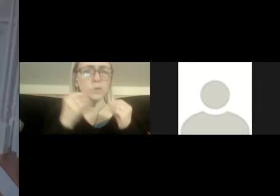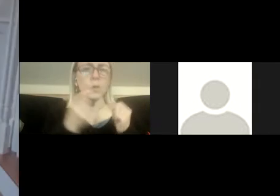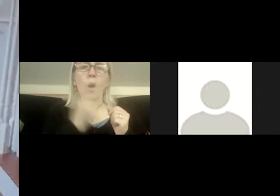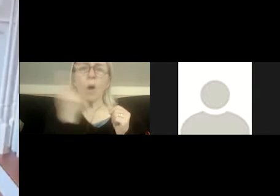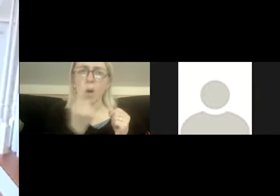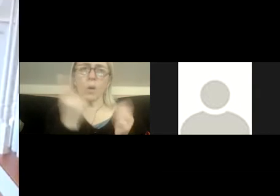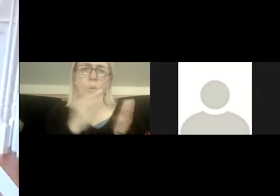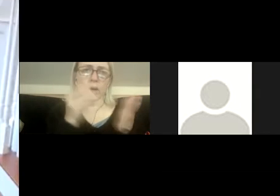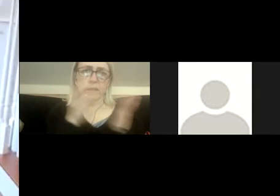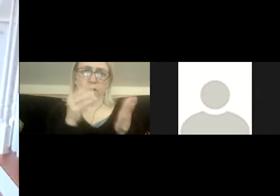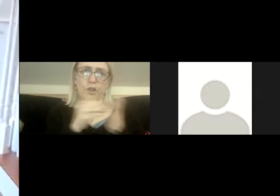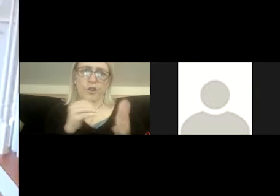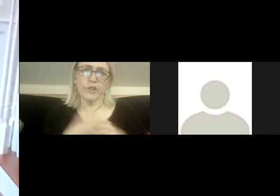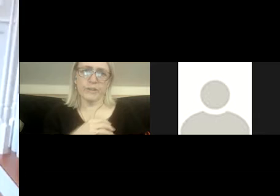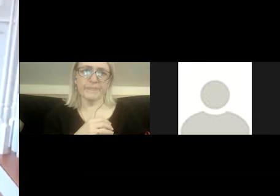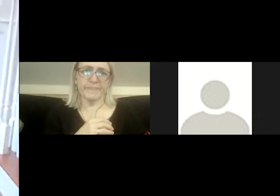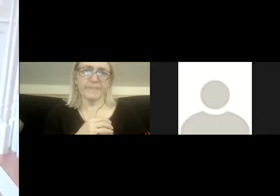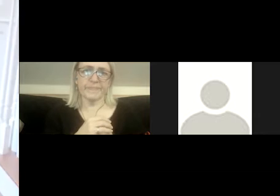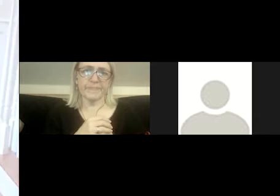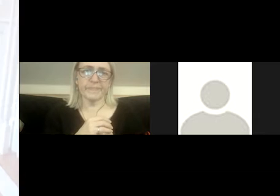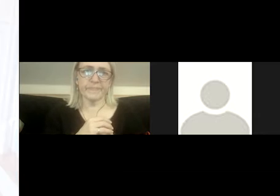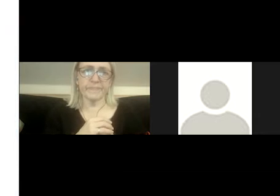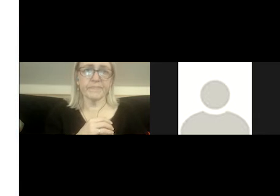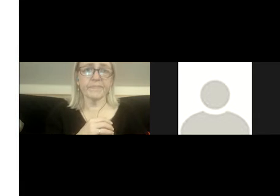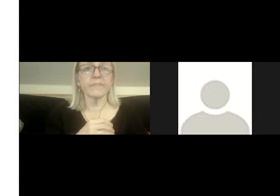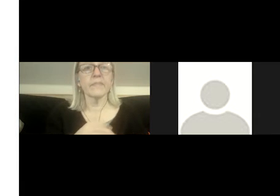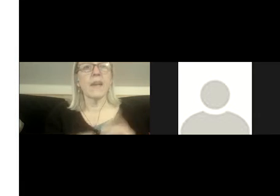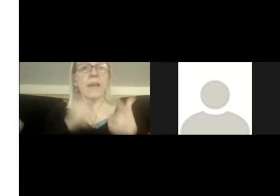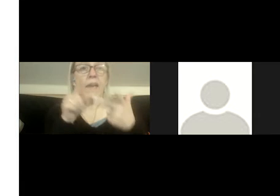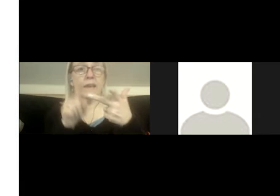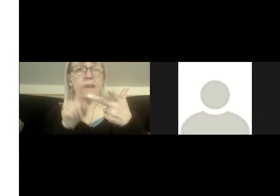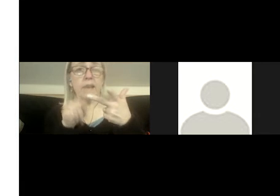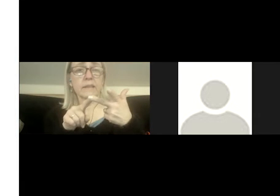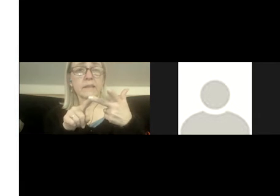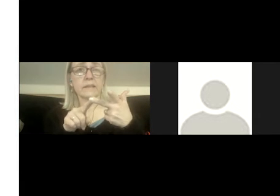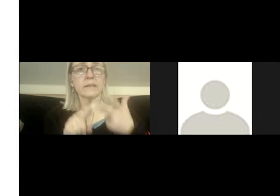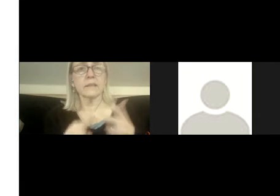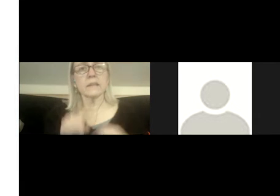Next, Yani Hernandez from Strategic Purchasing Contracts and Insurance